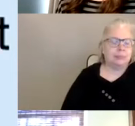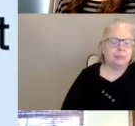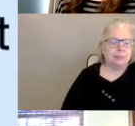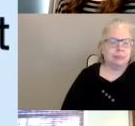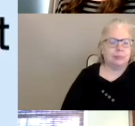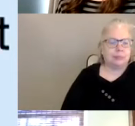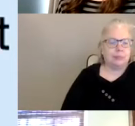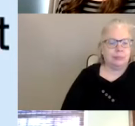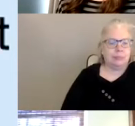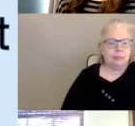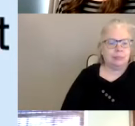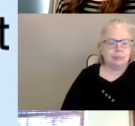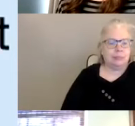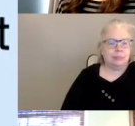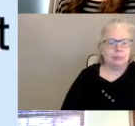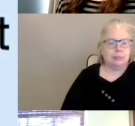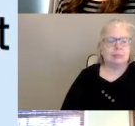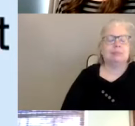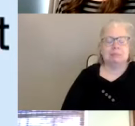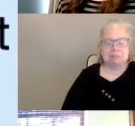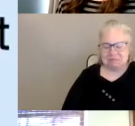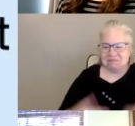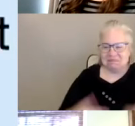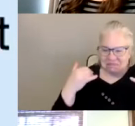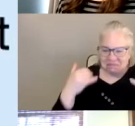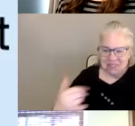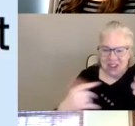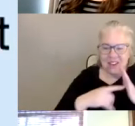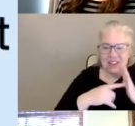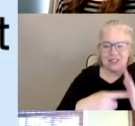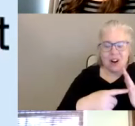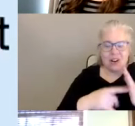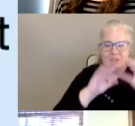So this is where we start to get into pricing.